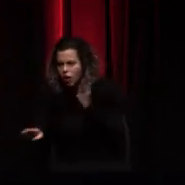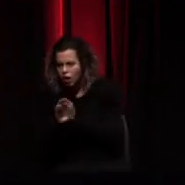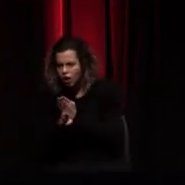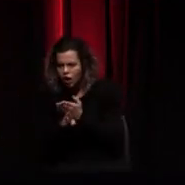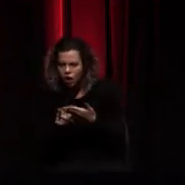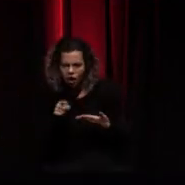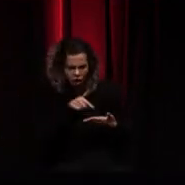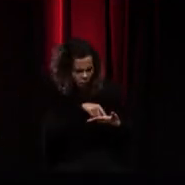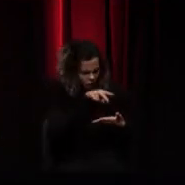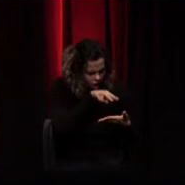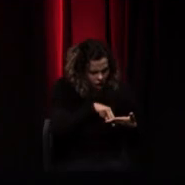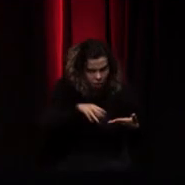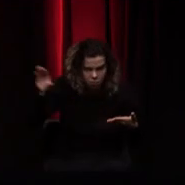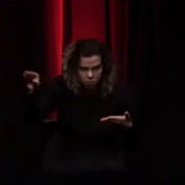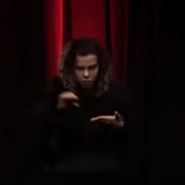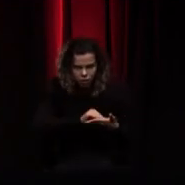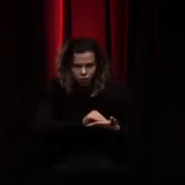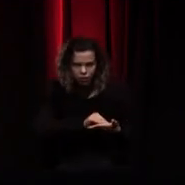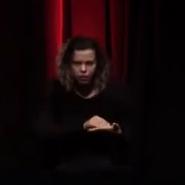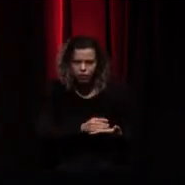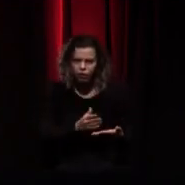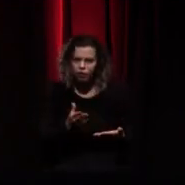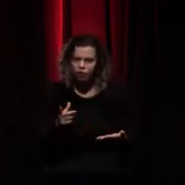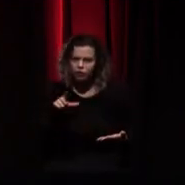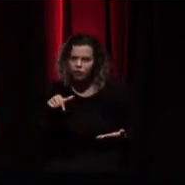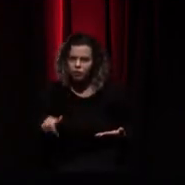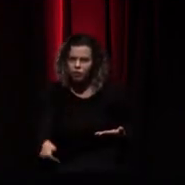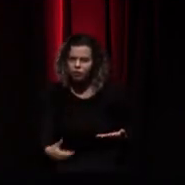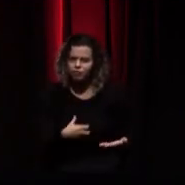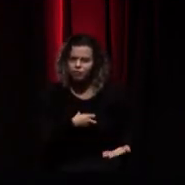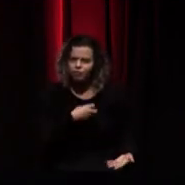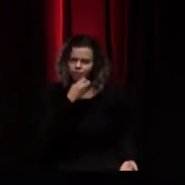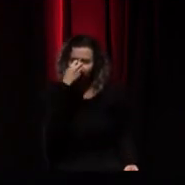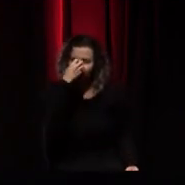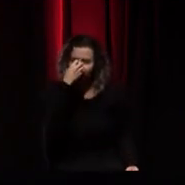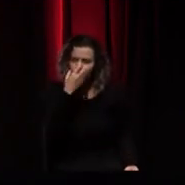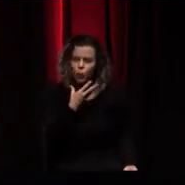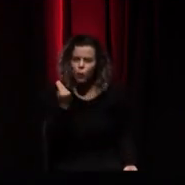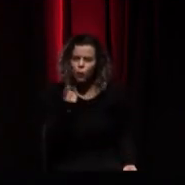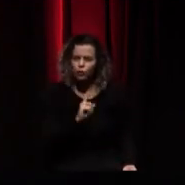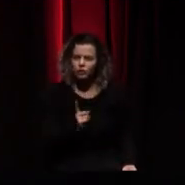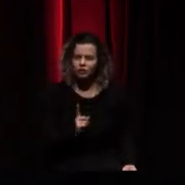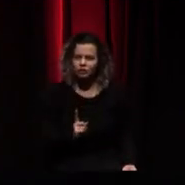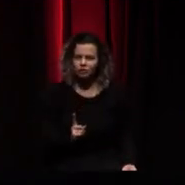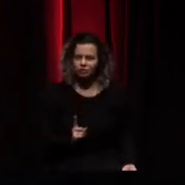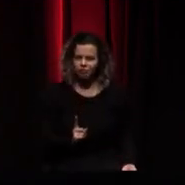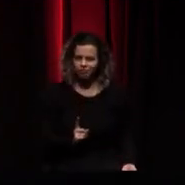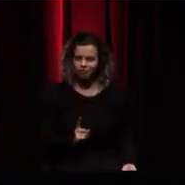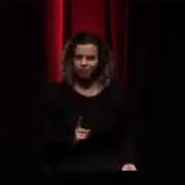that what he read was sponsored, he doesn’t like it and will disapprove of it.